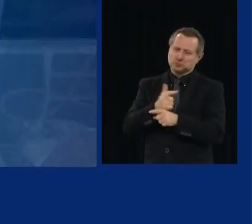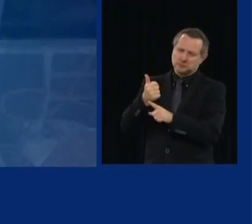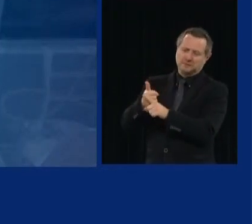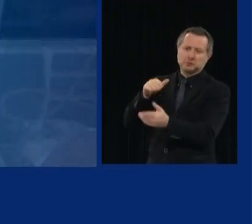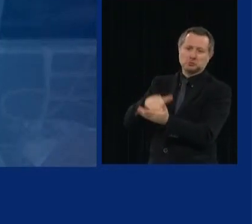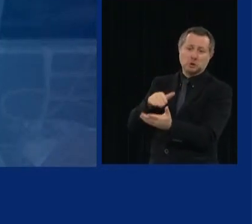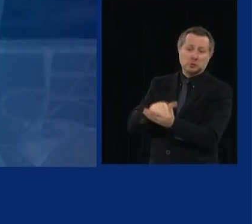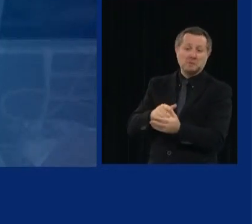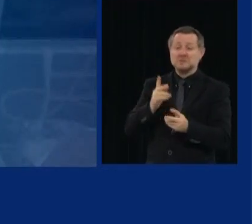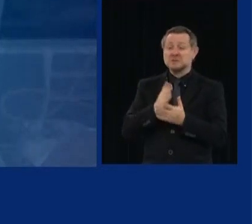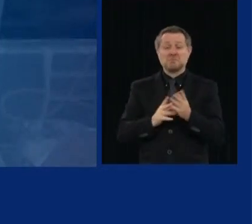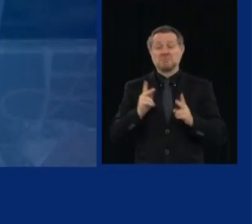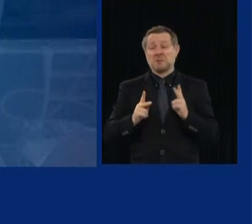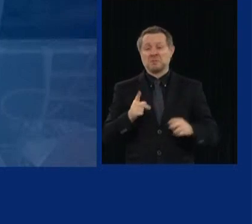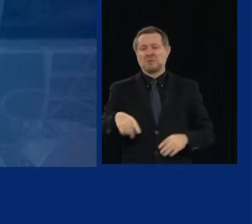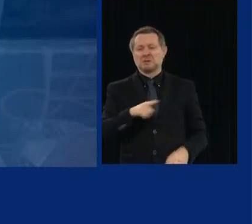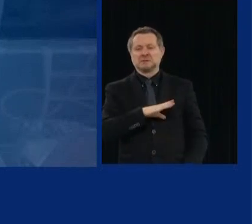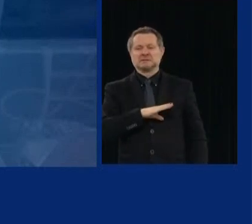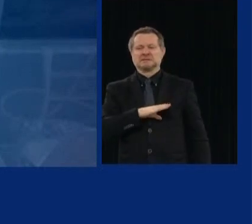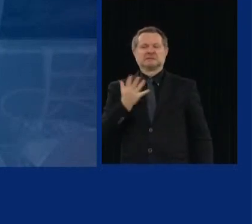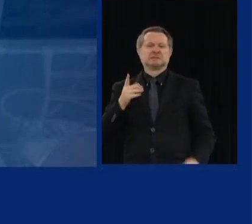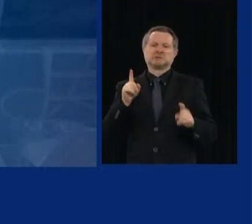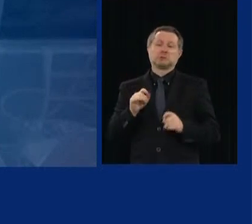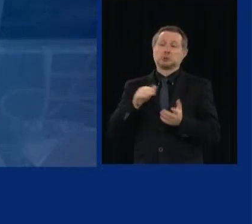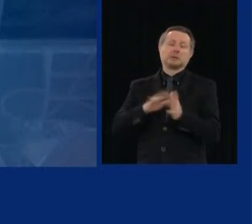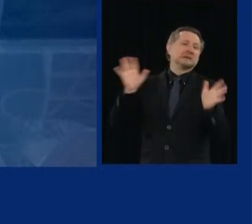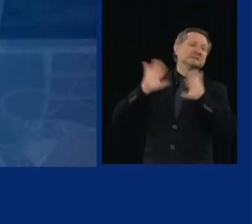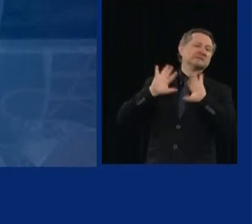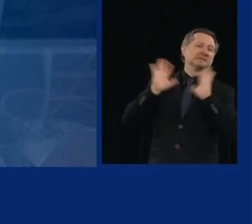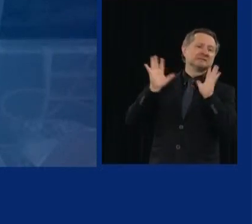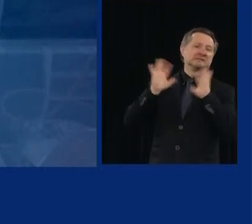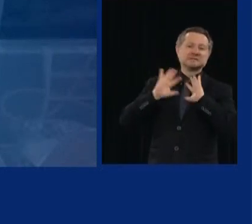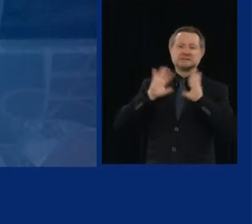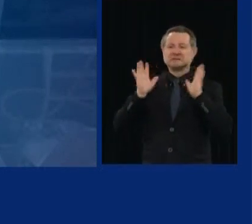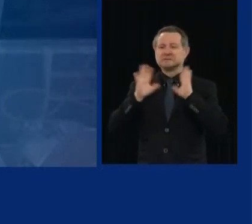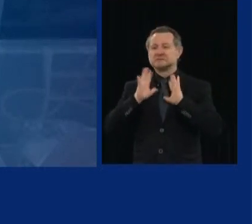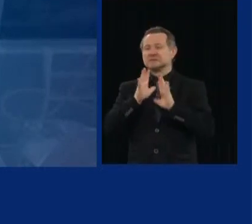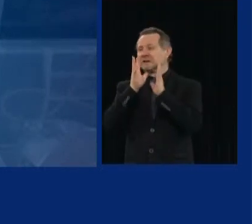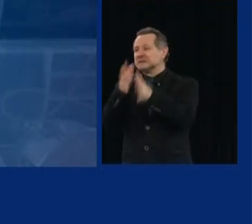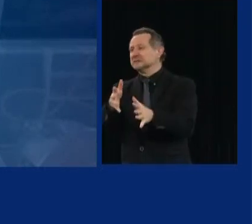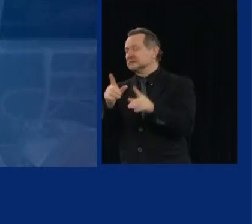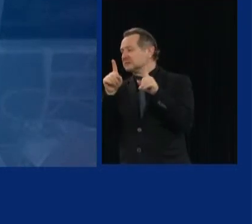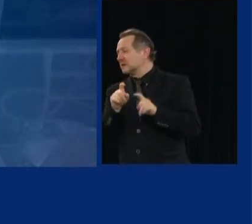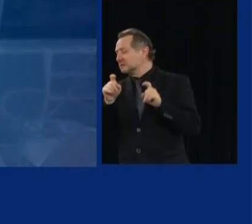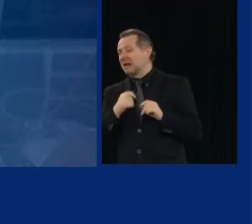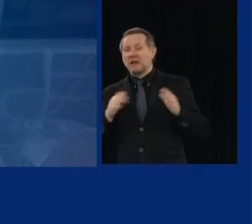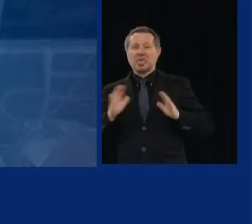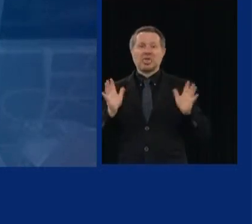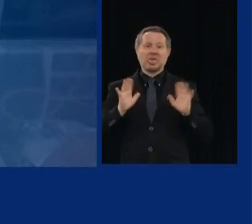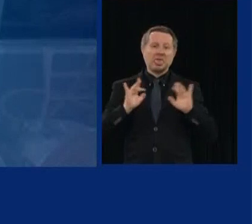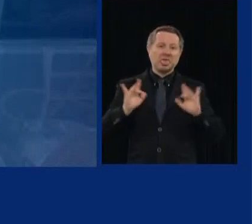WHERE -- AND I DON'T MEAN ANY DISRESPECT TO THE MEDICAL PROFESSION, MY SISTERS, A DOCTOR.